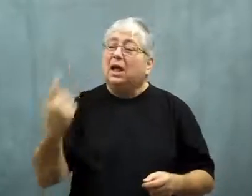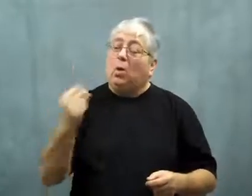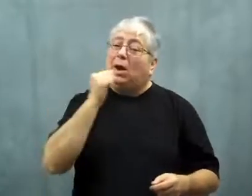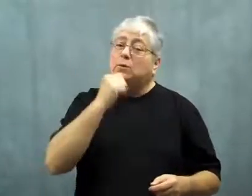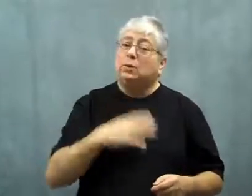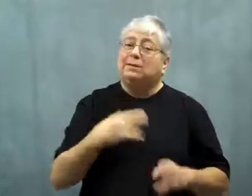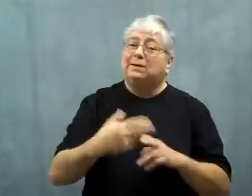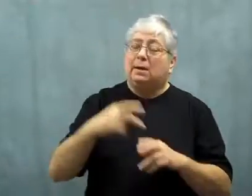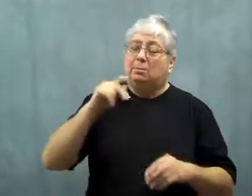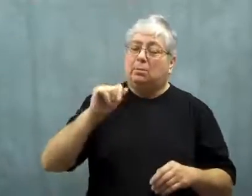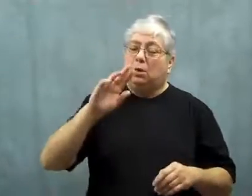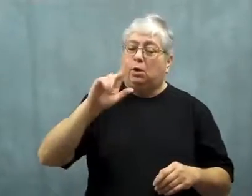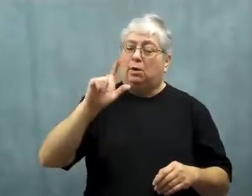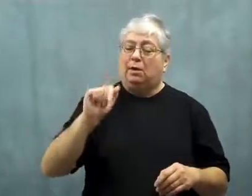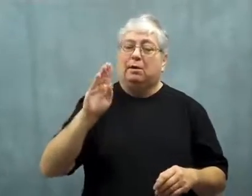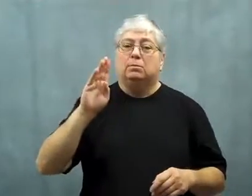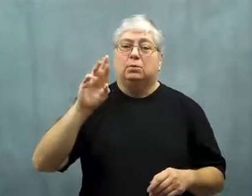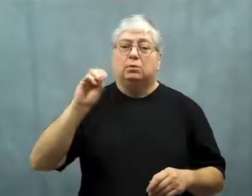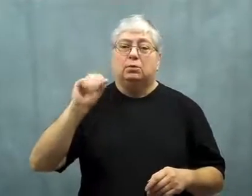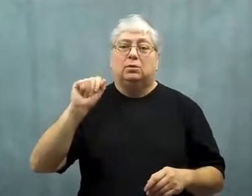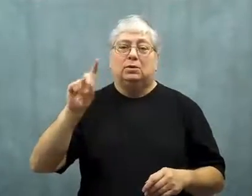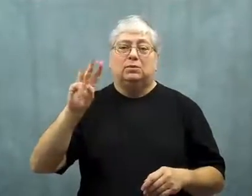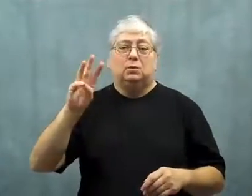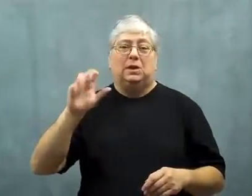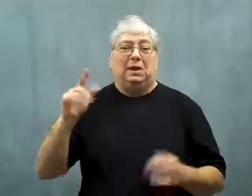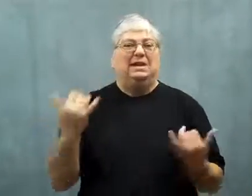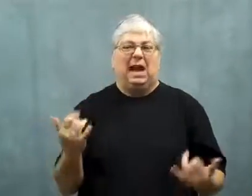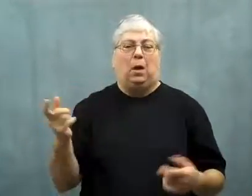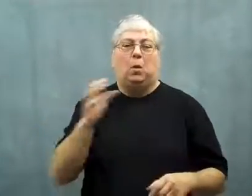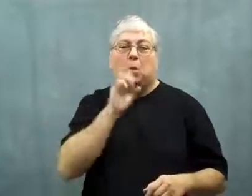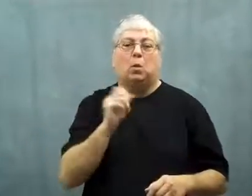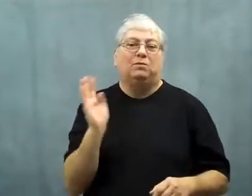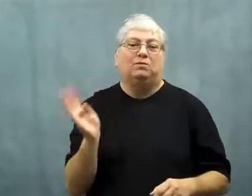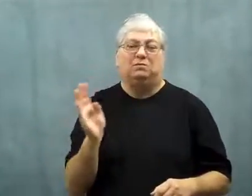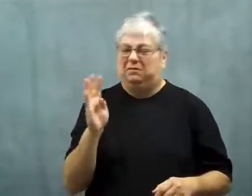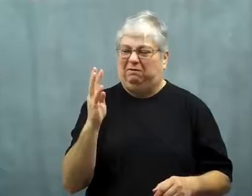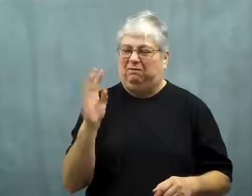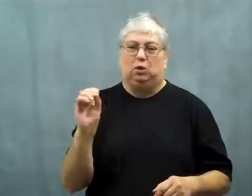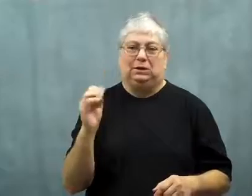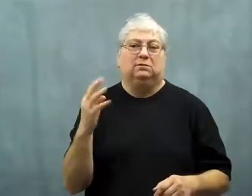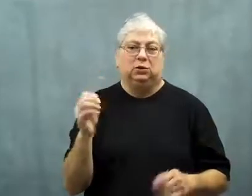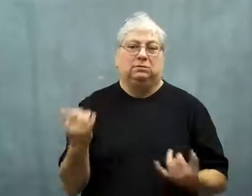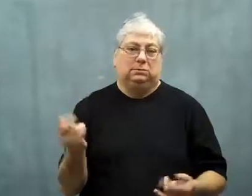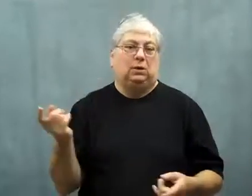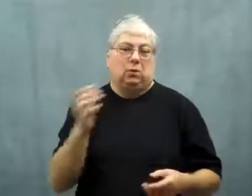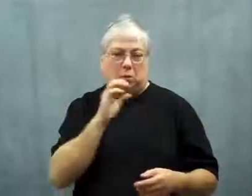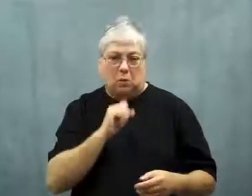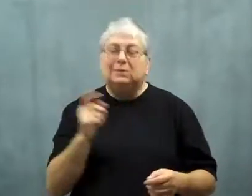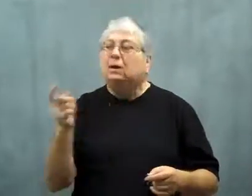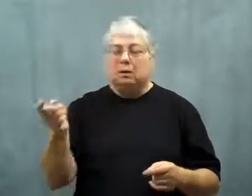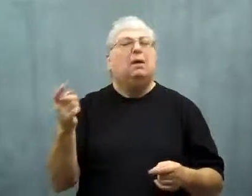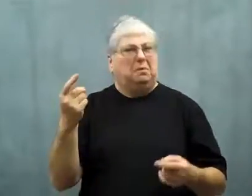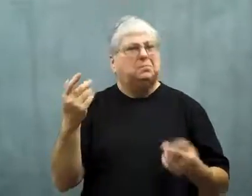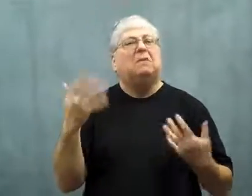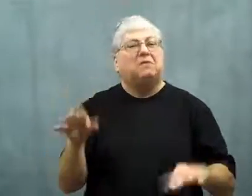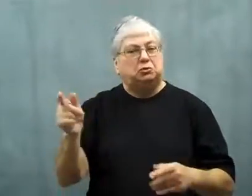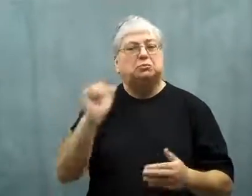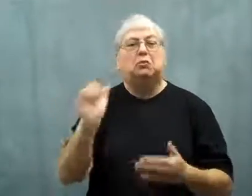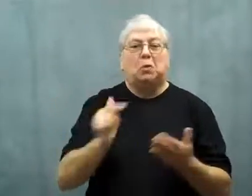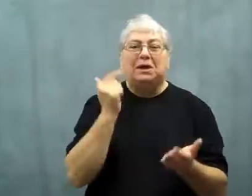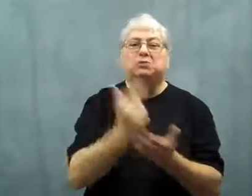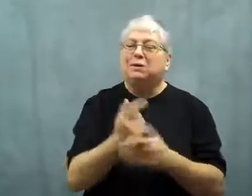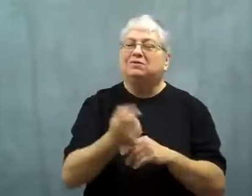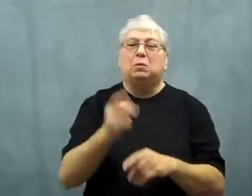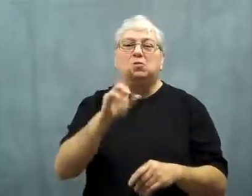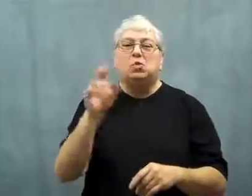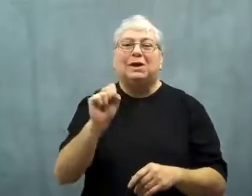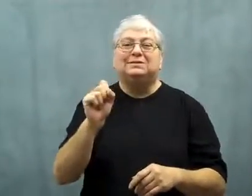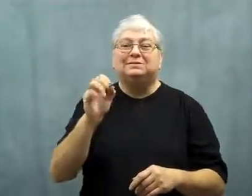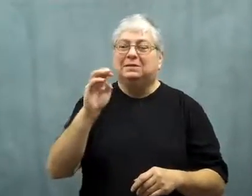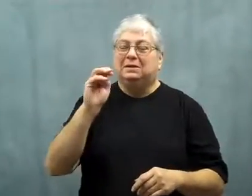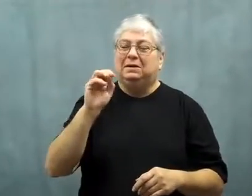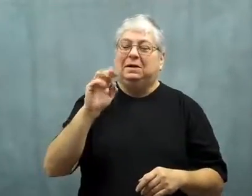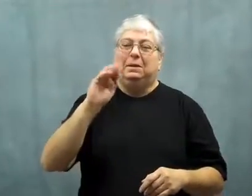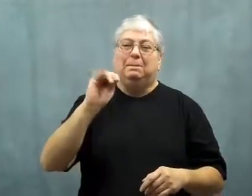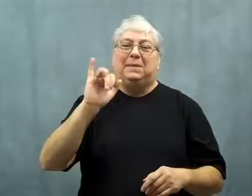Paula Broadwell, who is now 40 years old,